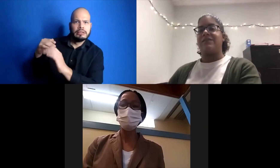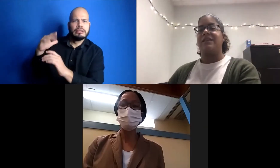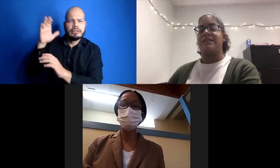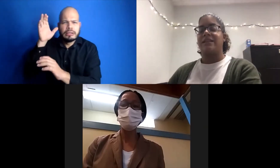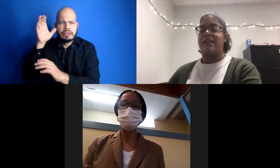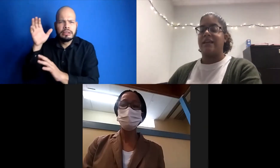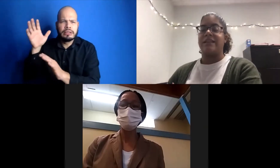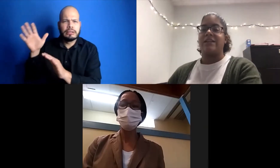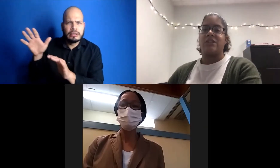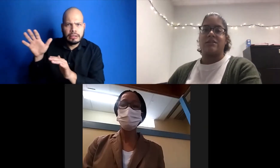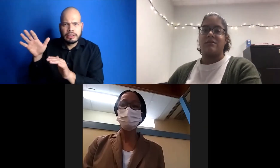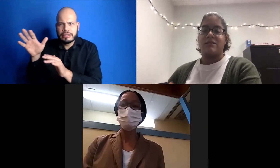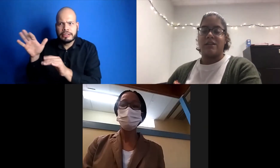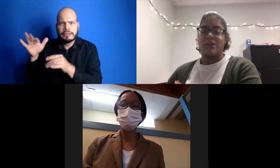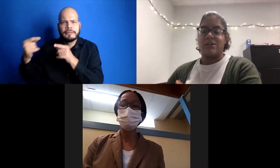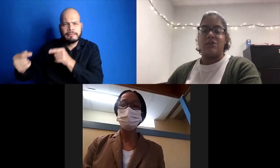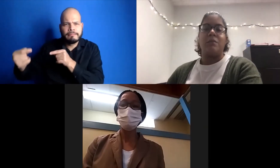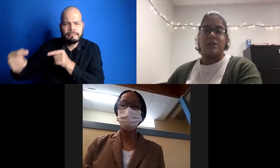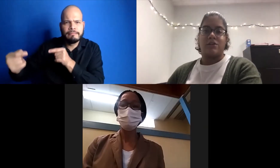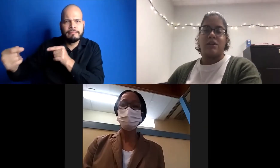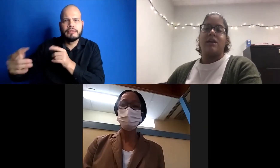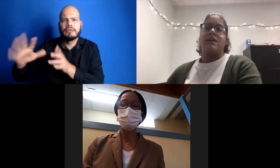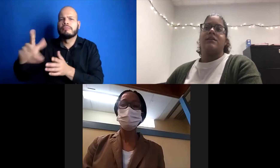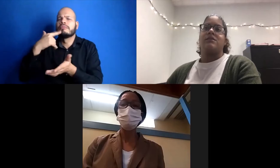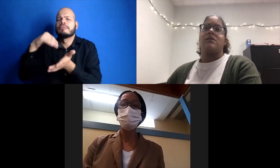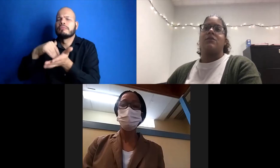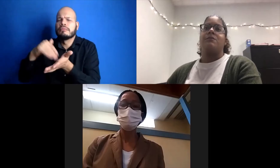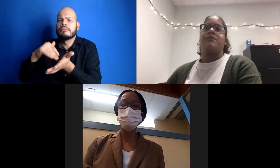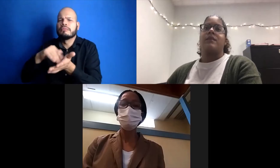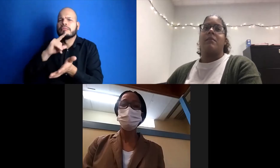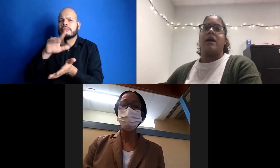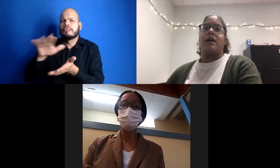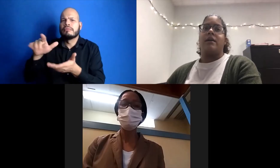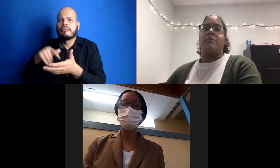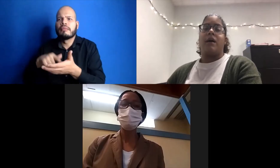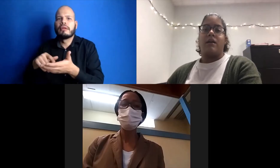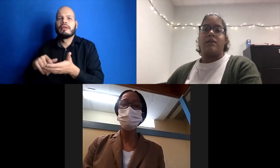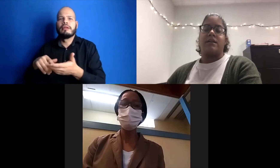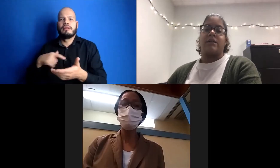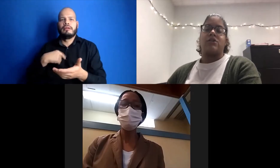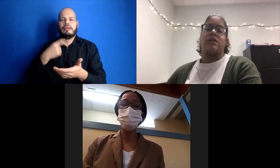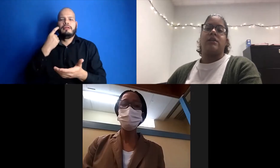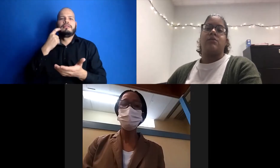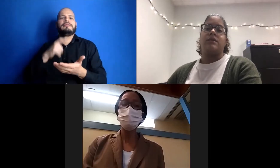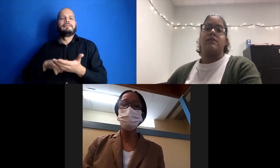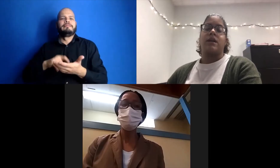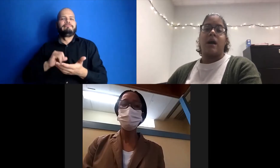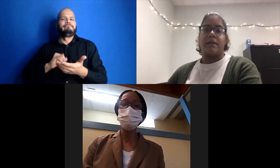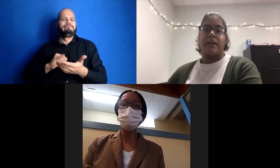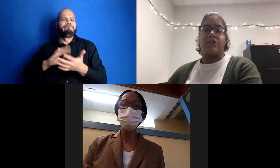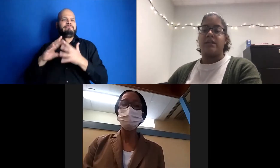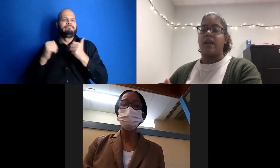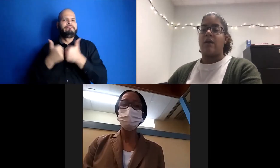listen and that's just that's just too much so my boss actually was accommodating she's like I won't